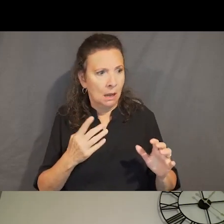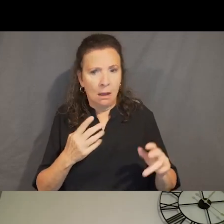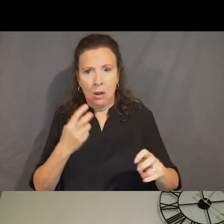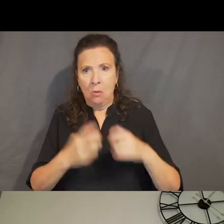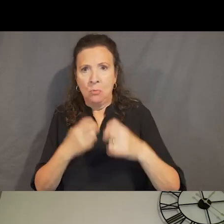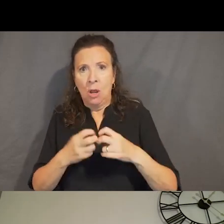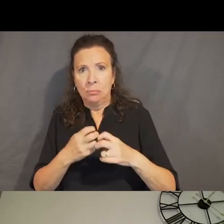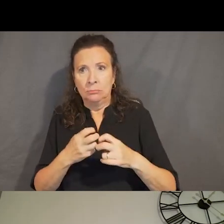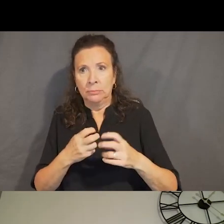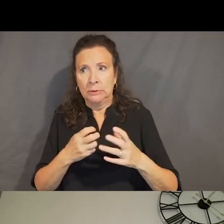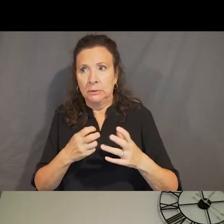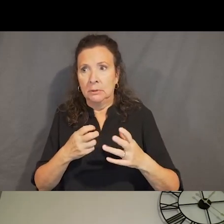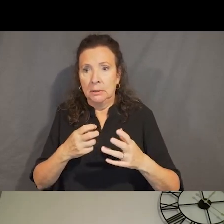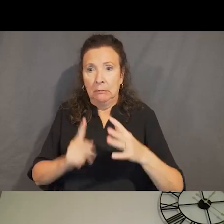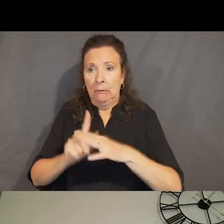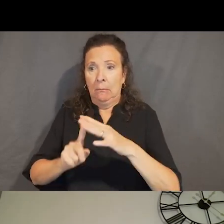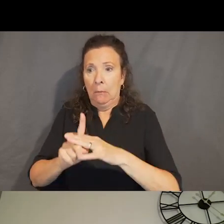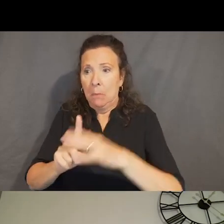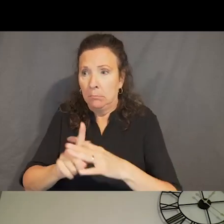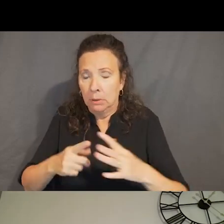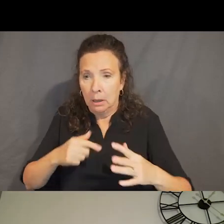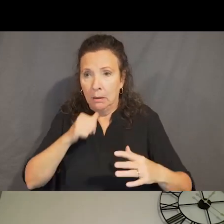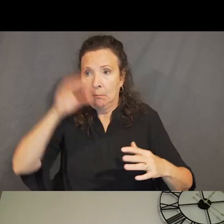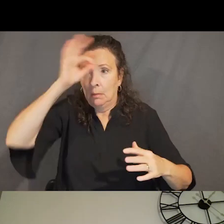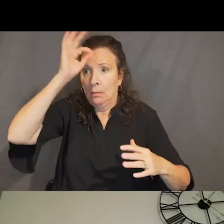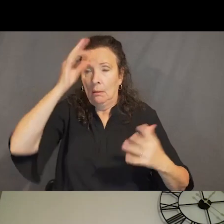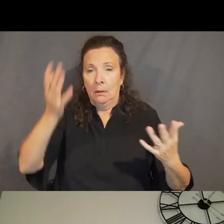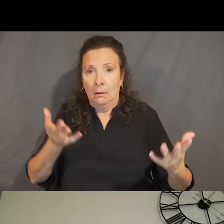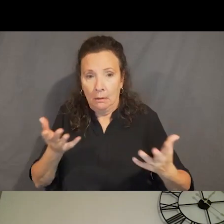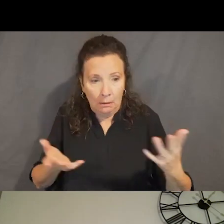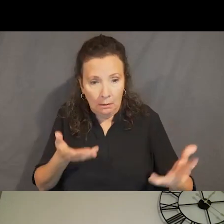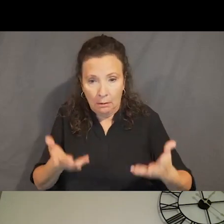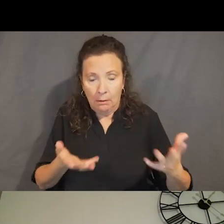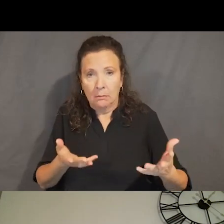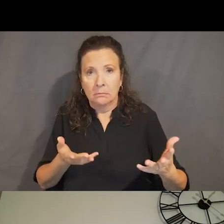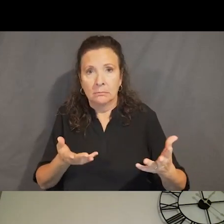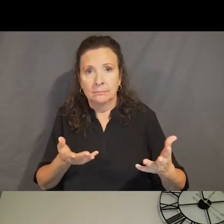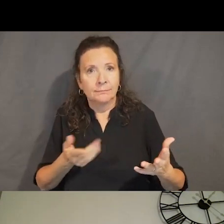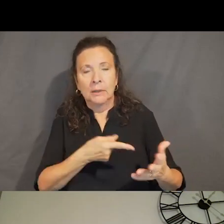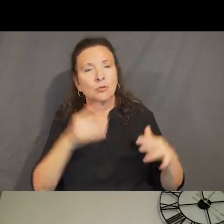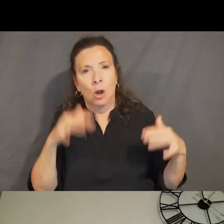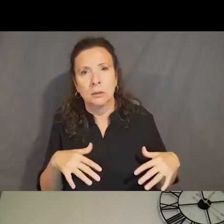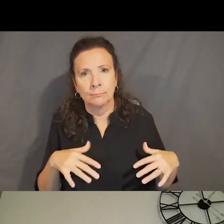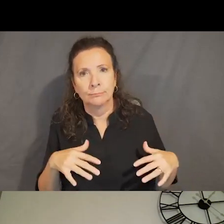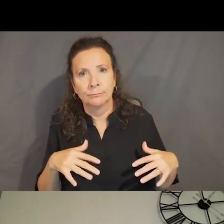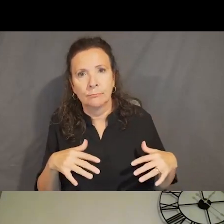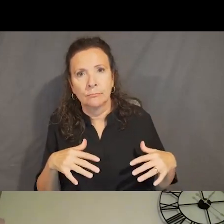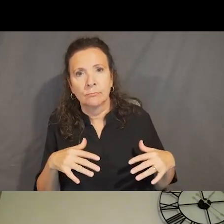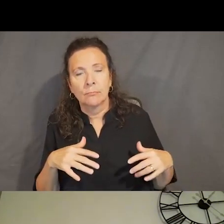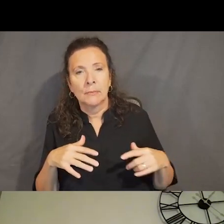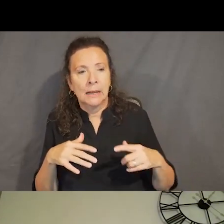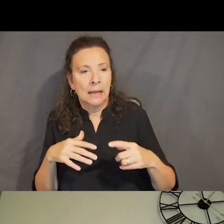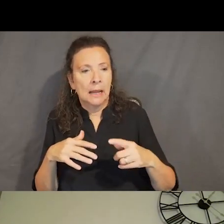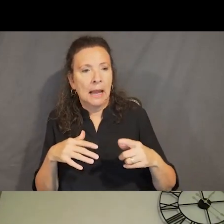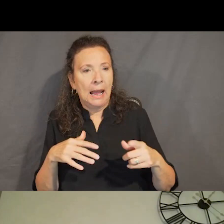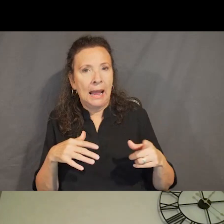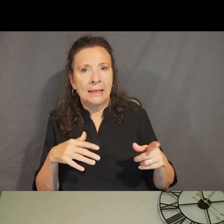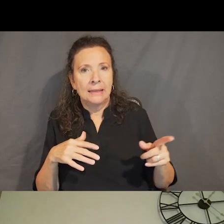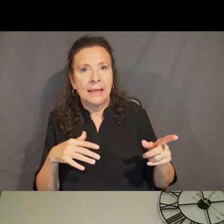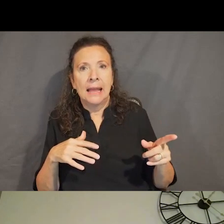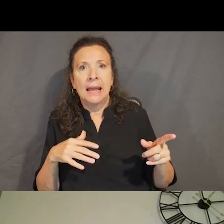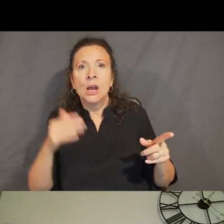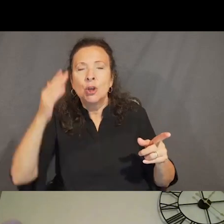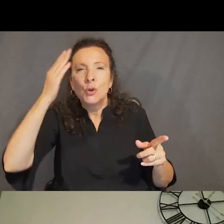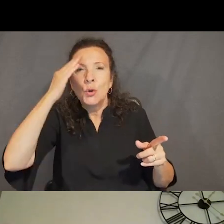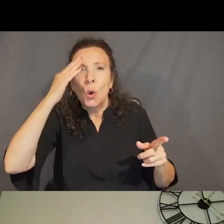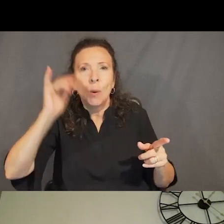brewing for a while. And it's usually an issue of trying to stop the water flowing from the dam